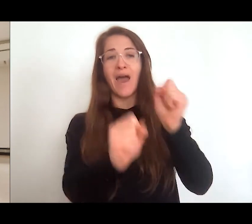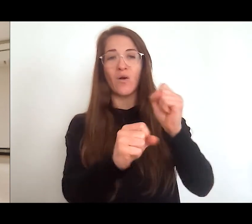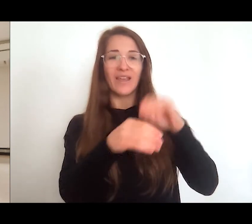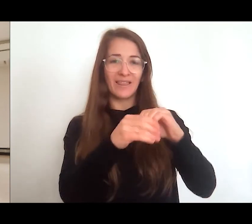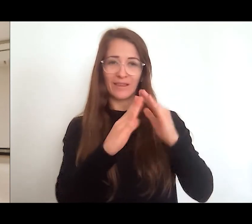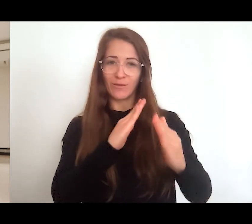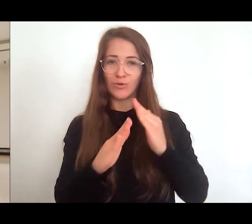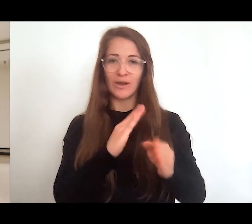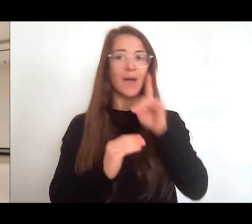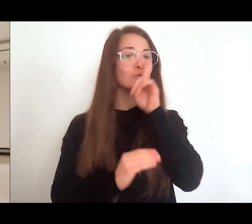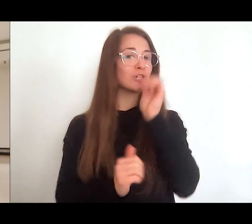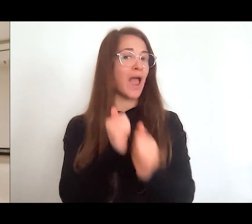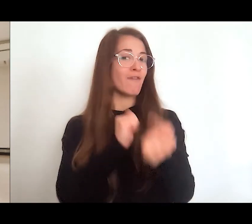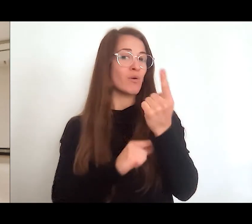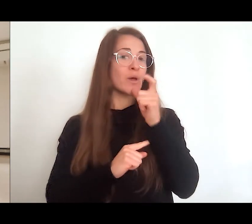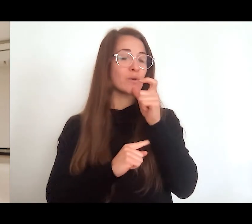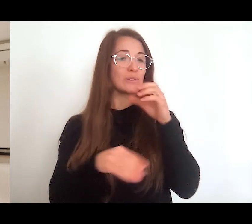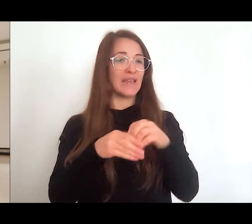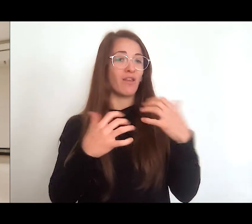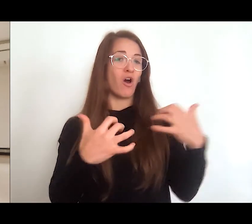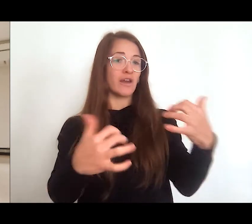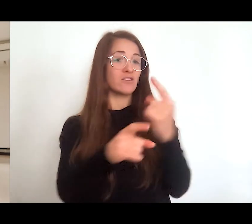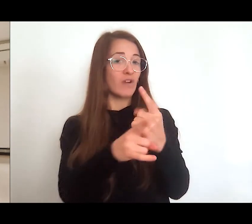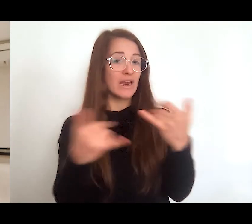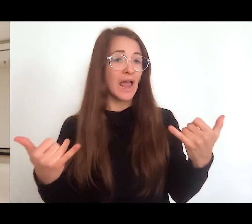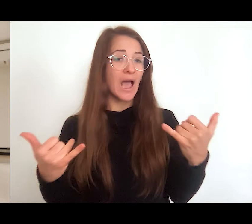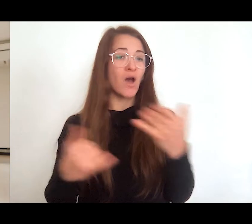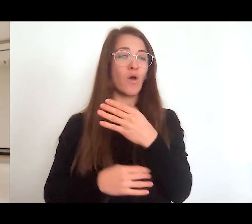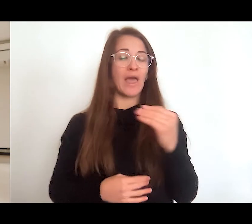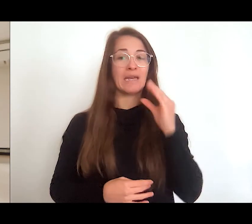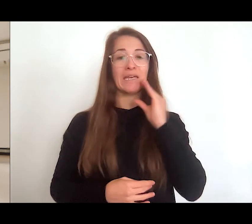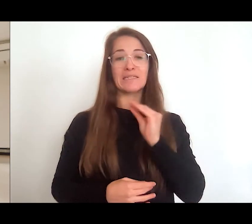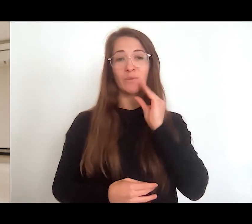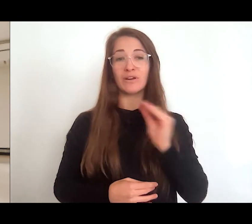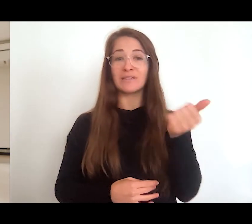AND WE WENT BACK OUT TO THE PUBLIC. I AM SURE EVERYONE WHO IS IN THE